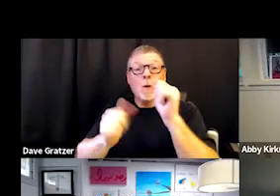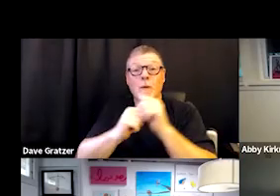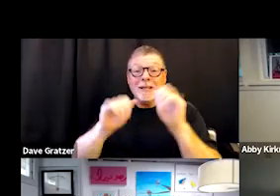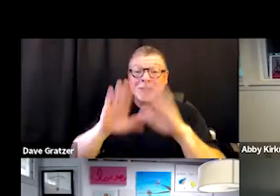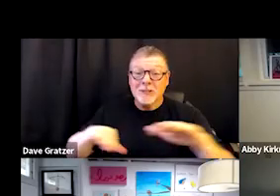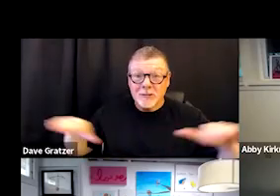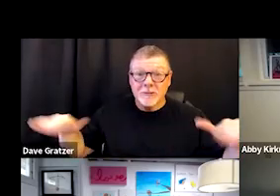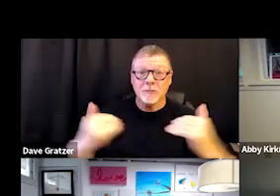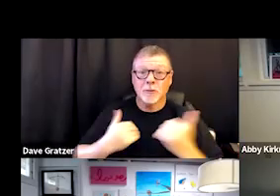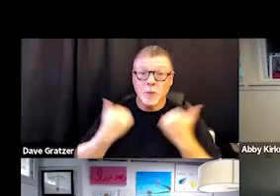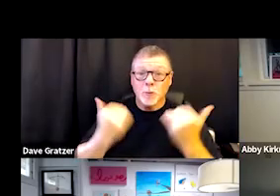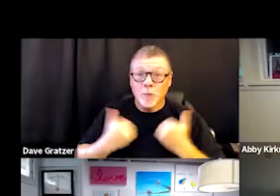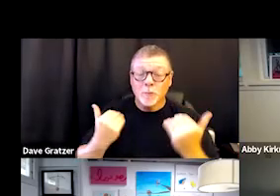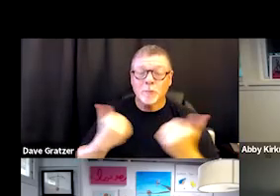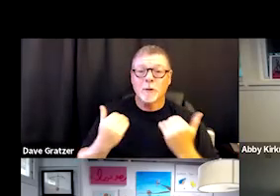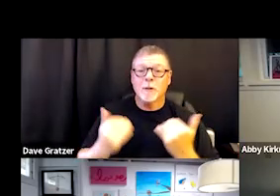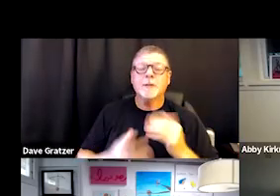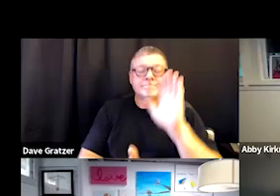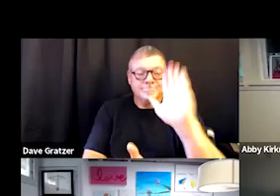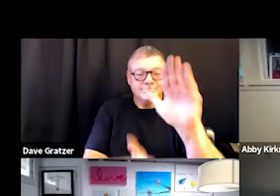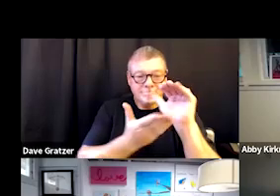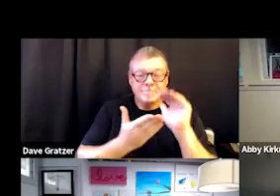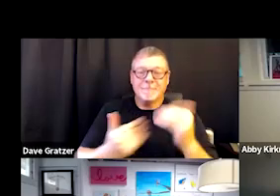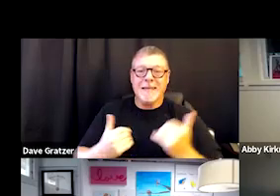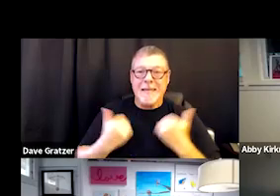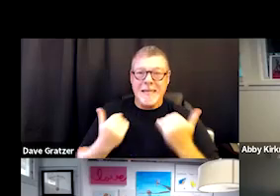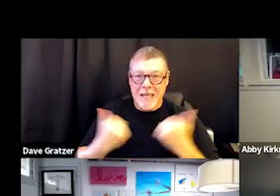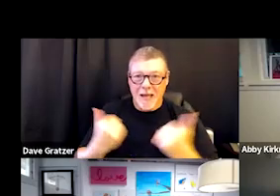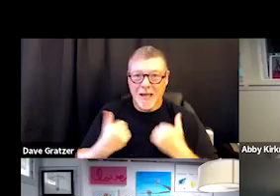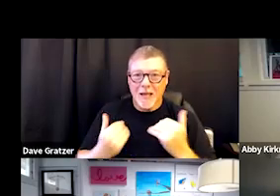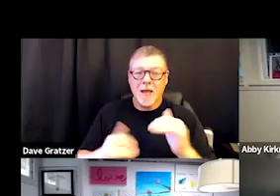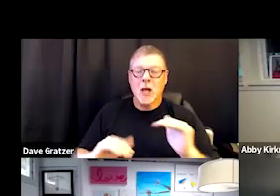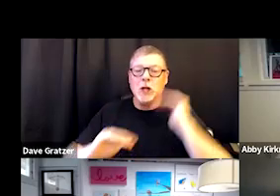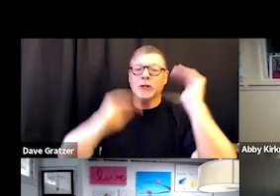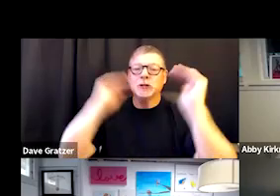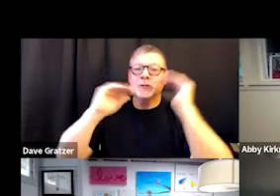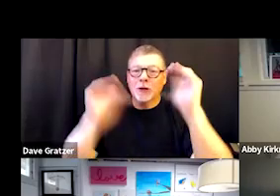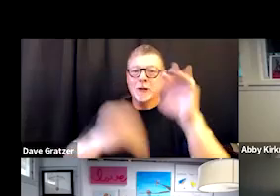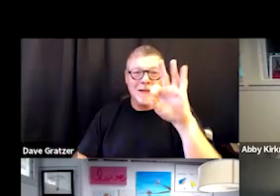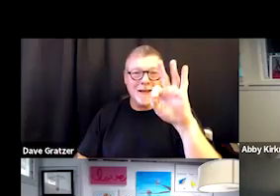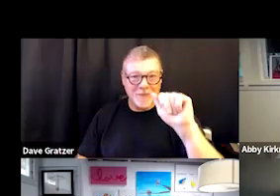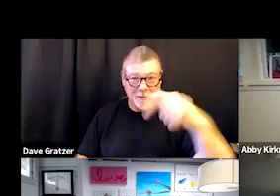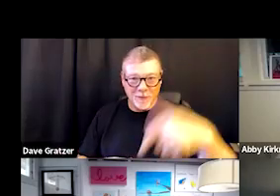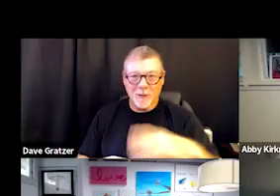make sure you're grabbing the youth and young adults FAQ. Make sure that you're grabbing the child version